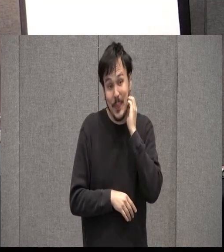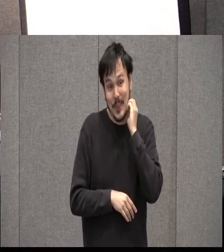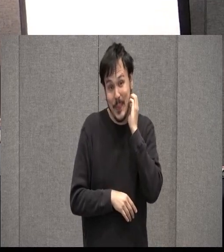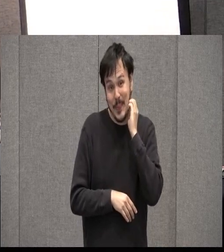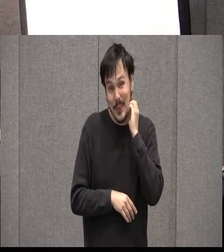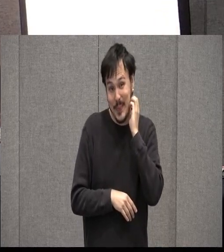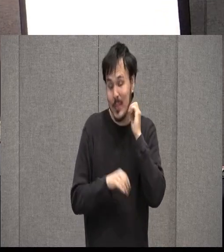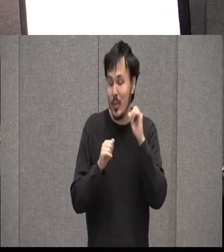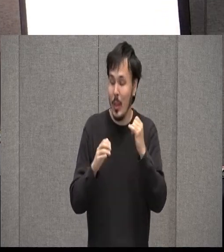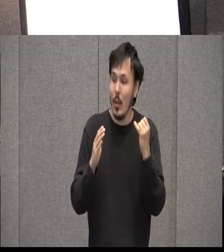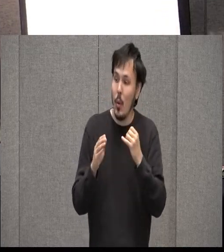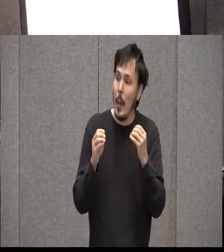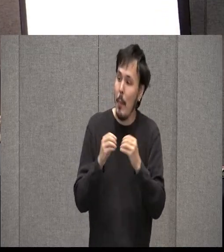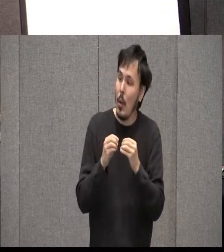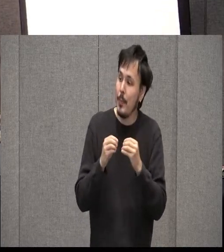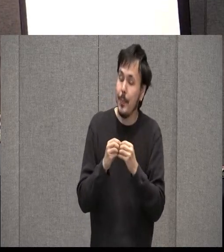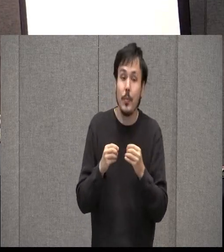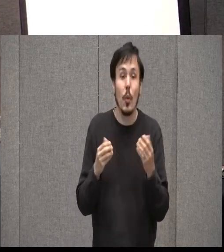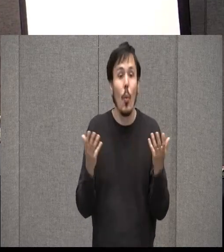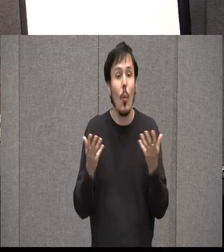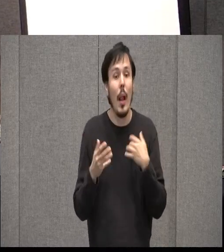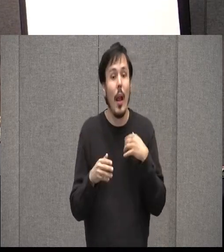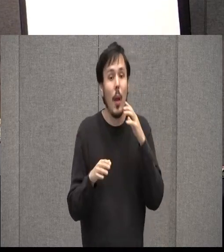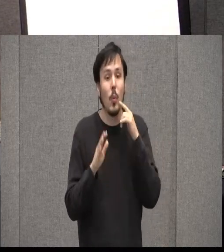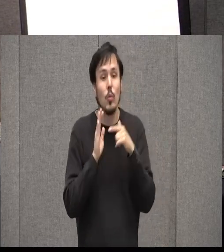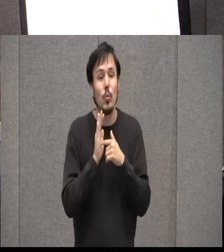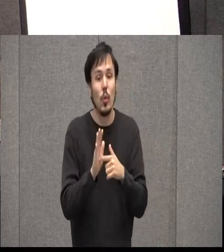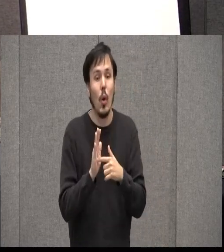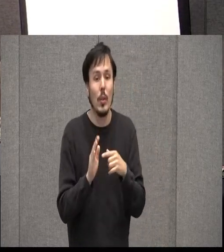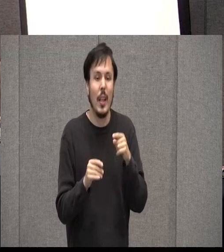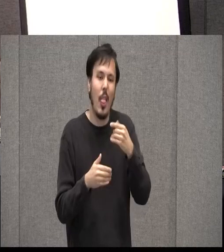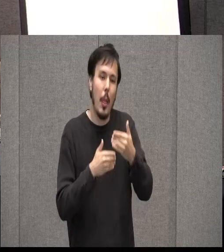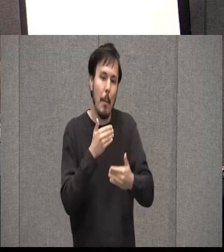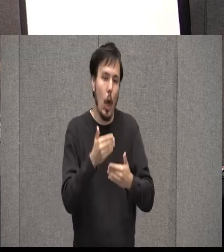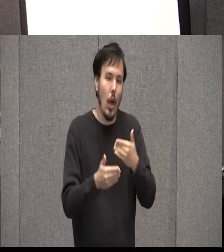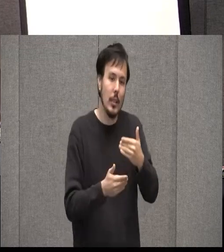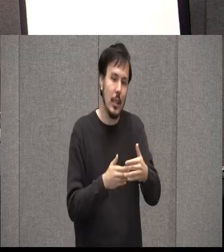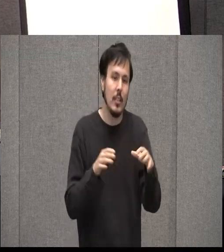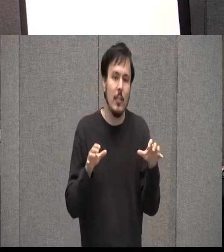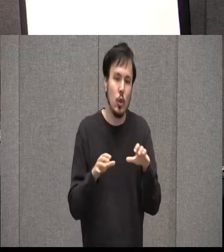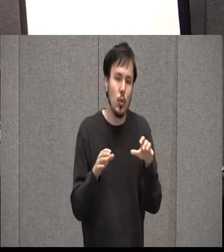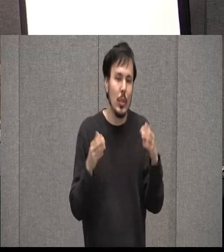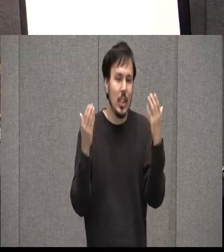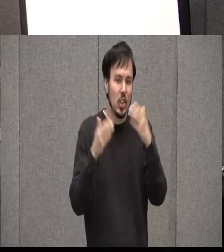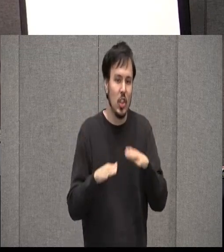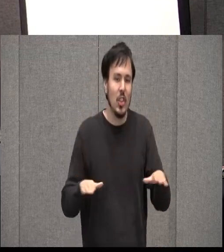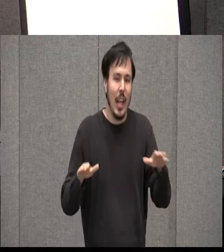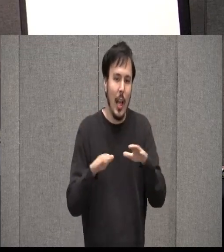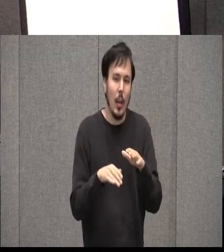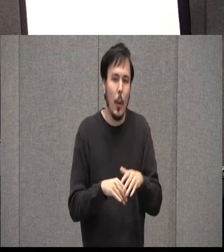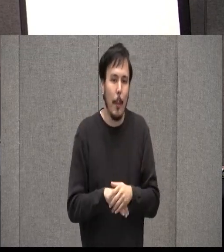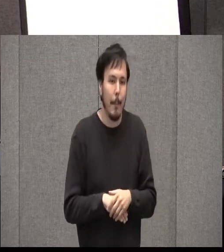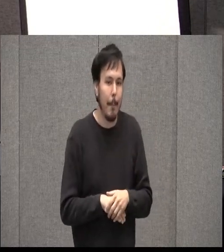[Ms Potter] Very cool. So what I'm gonna show you right now is the process of doing the shadow drawing. [Ms Potter] Pretend Ms Potter is the sun.